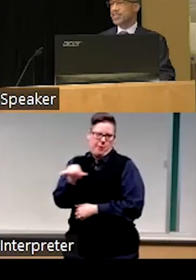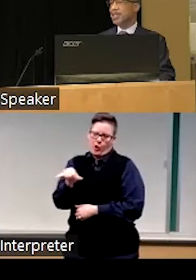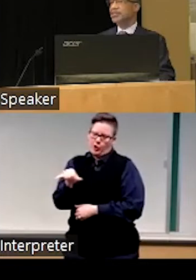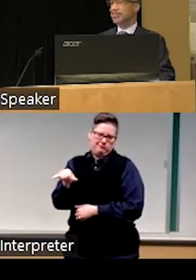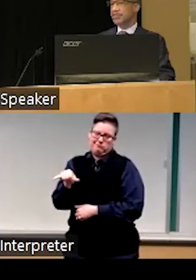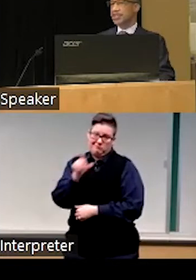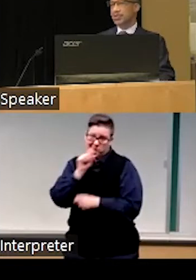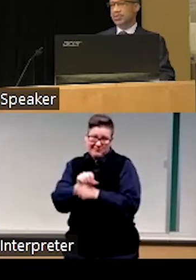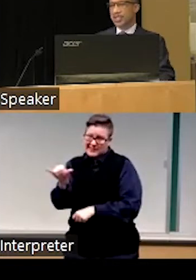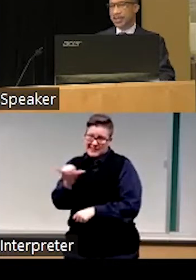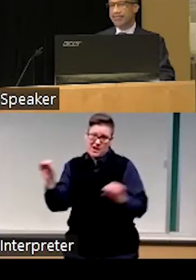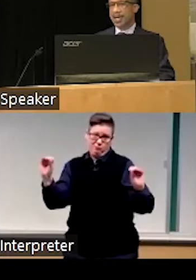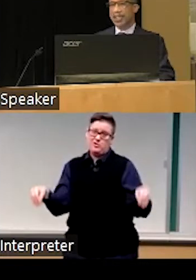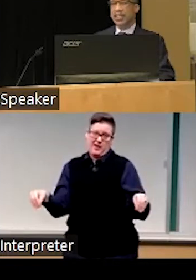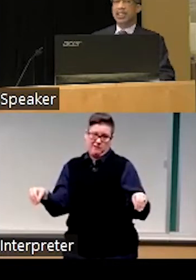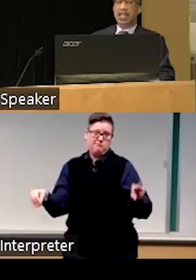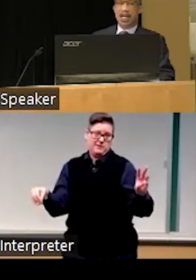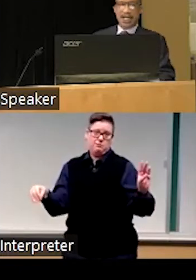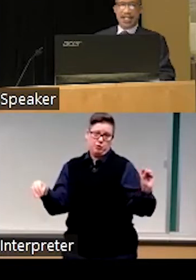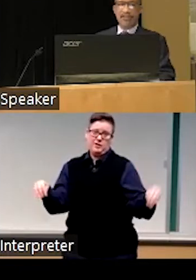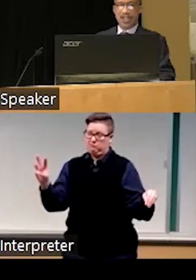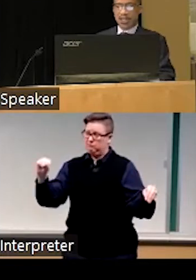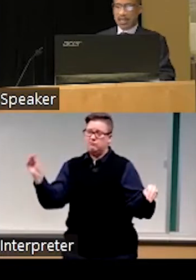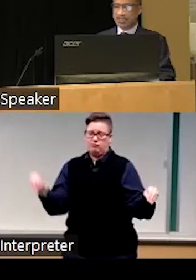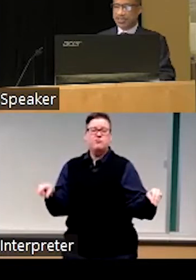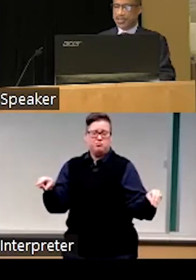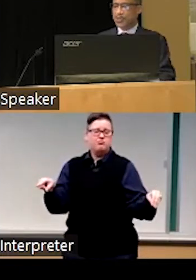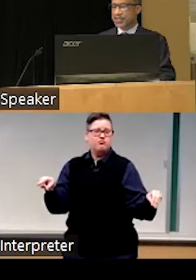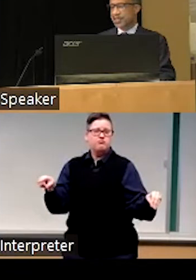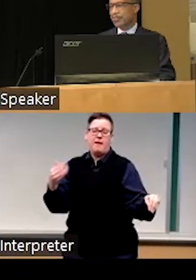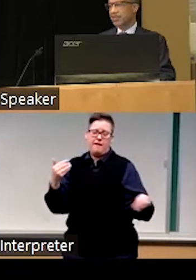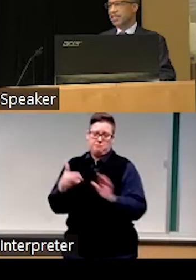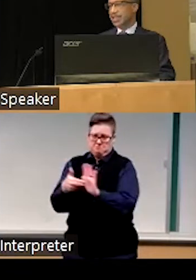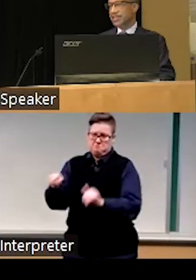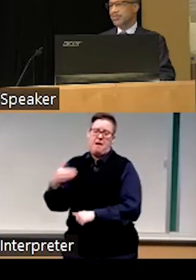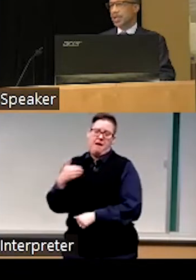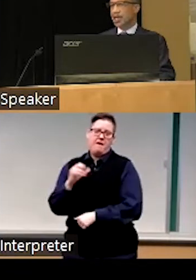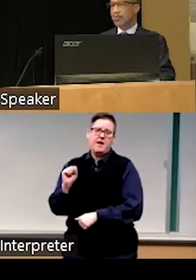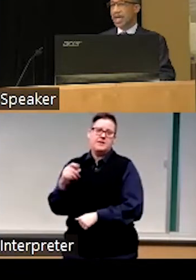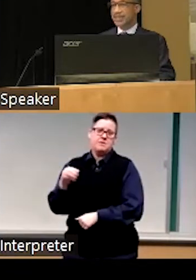percentage of individuals were identified uh as having serious and persistent mental illness by